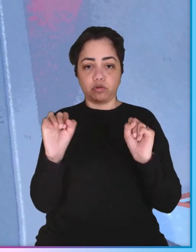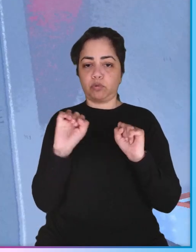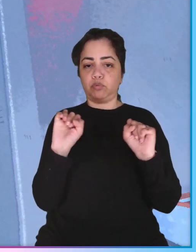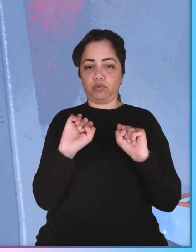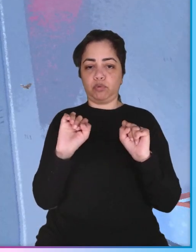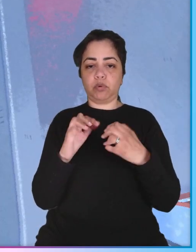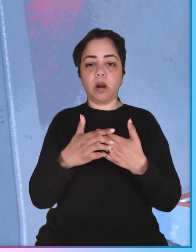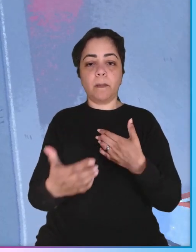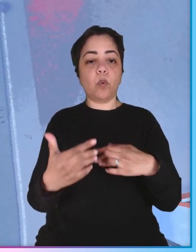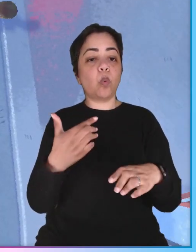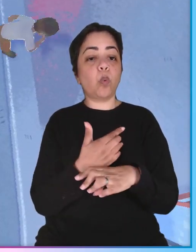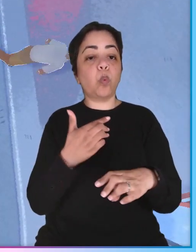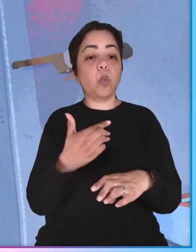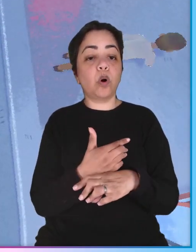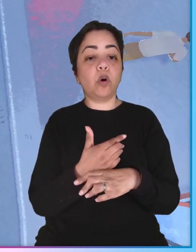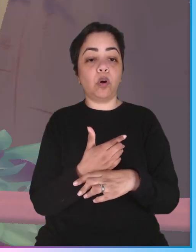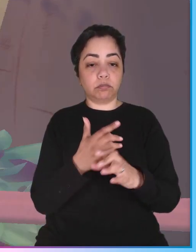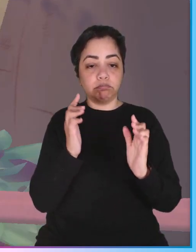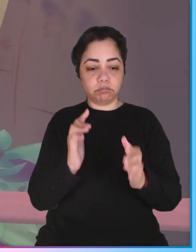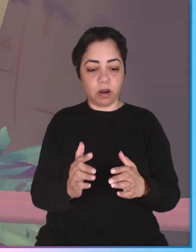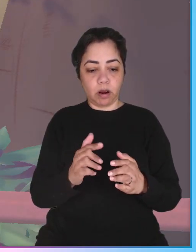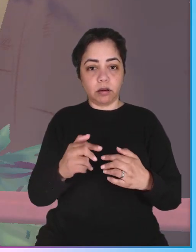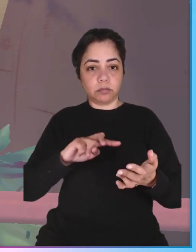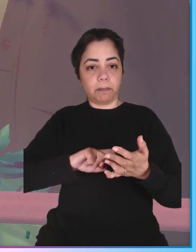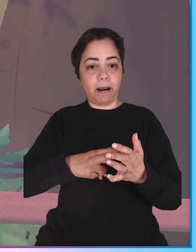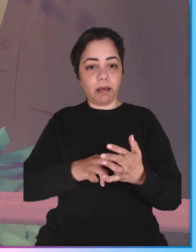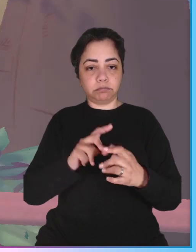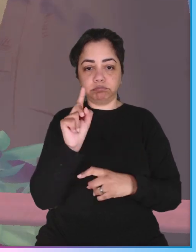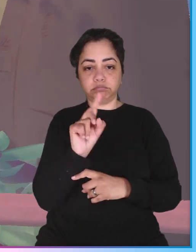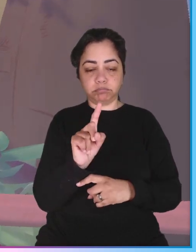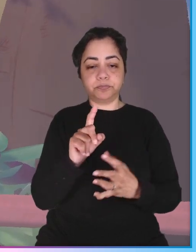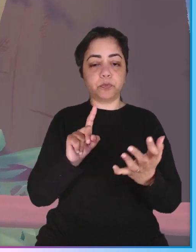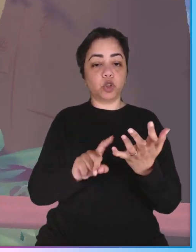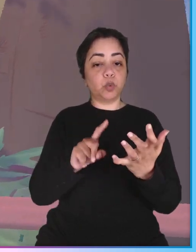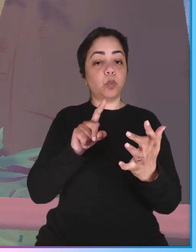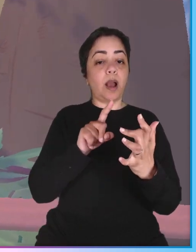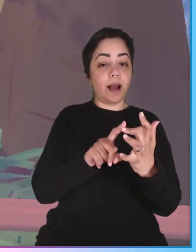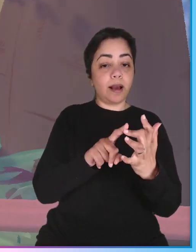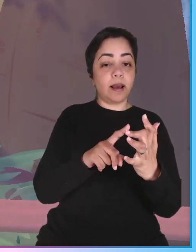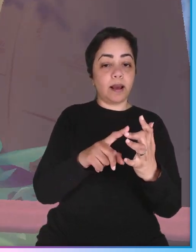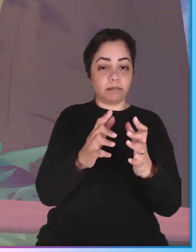Himig is currently planned for Windows, Mac, and Linux, both on Itch and Steam.